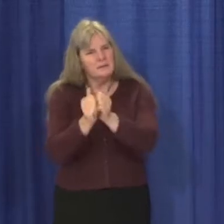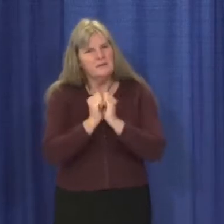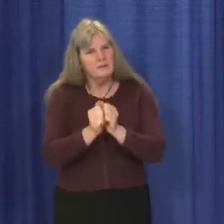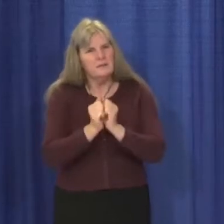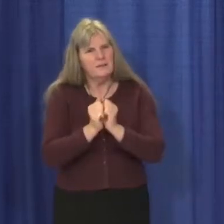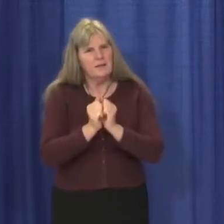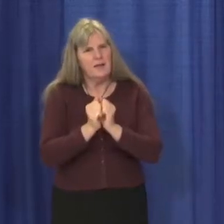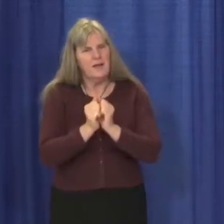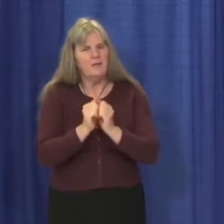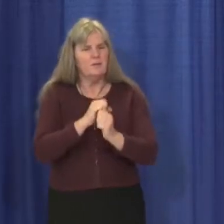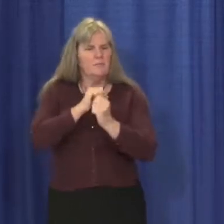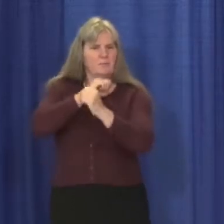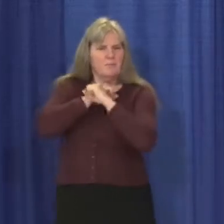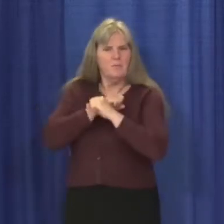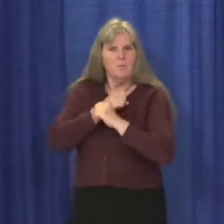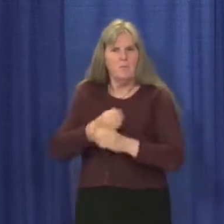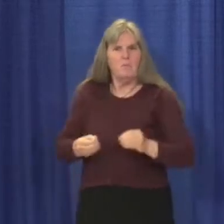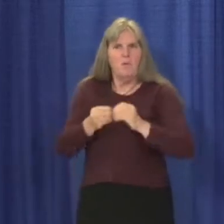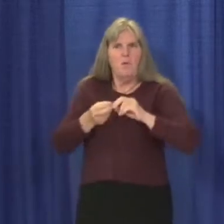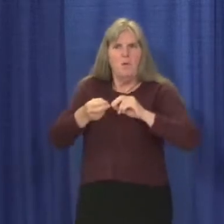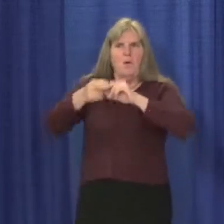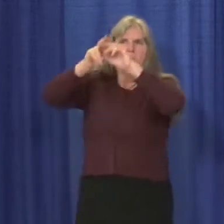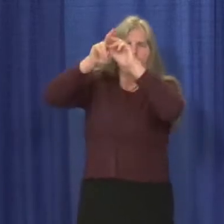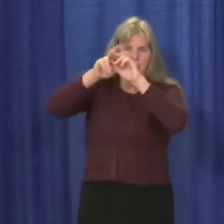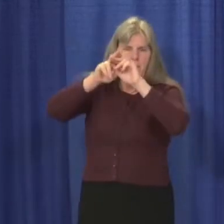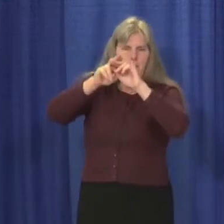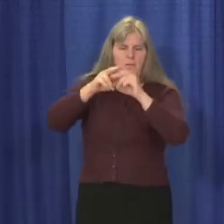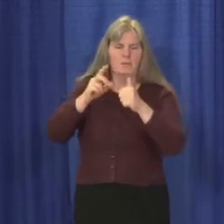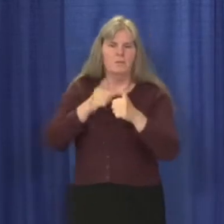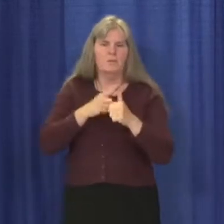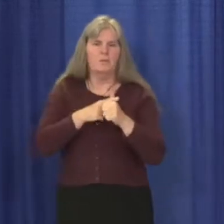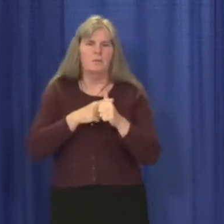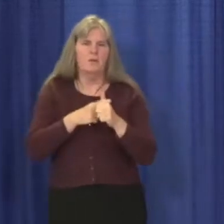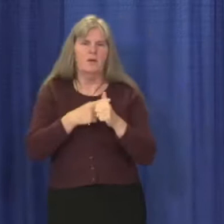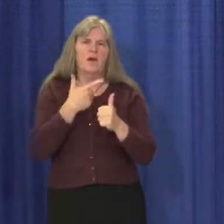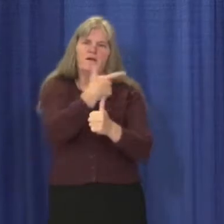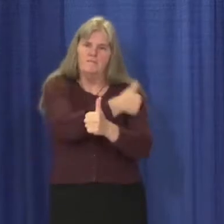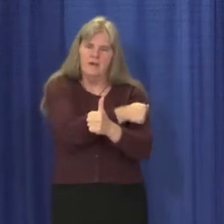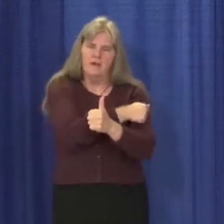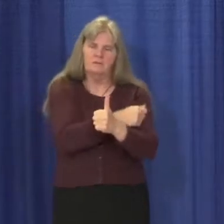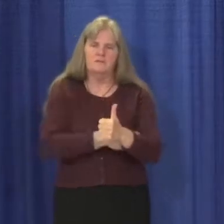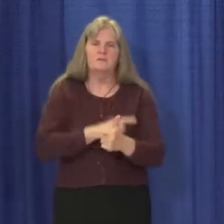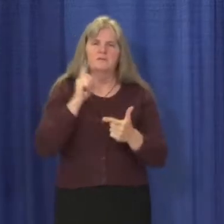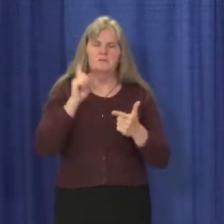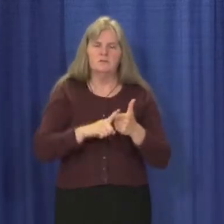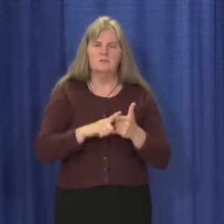That means ongoing vaccination observance of current public health measures including safe